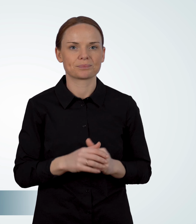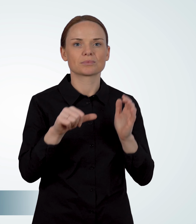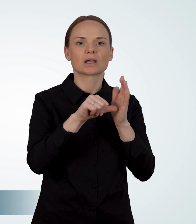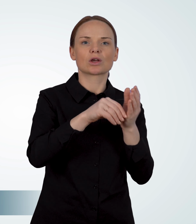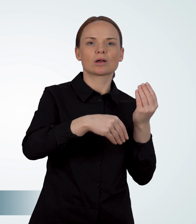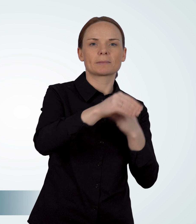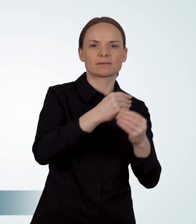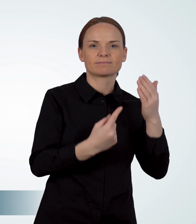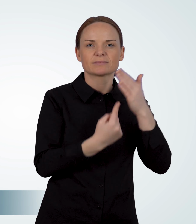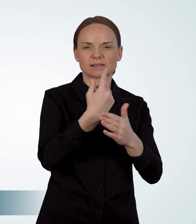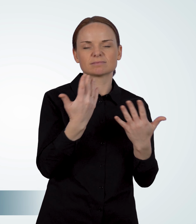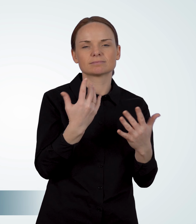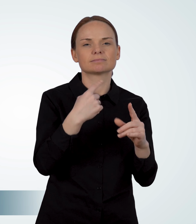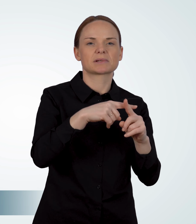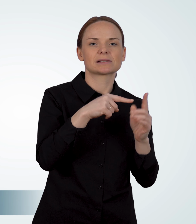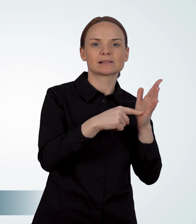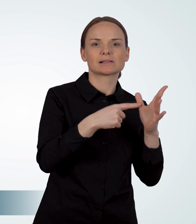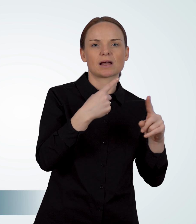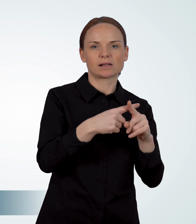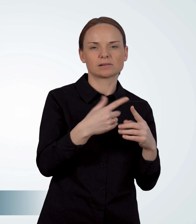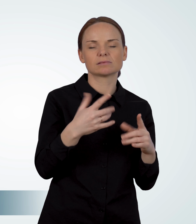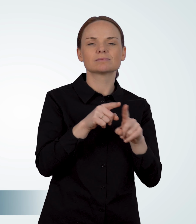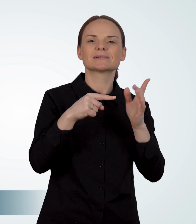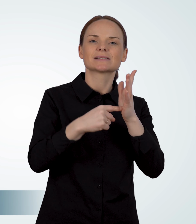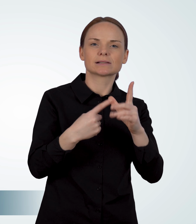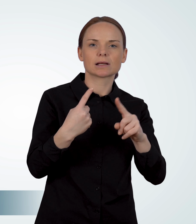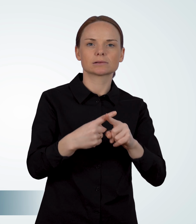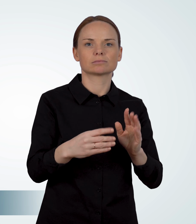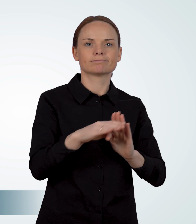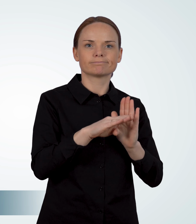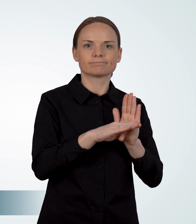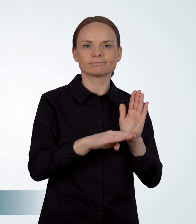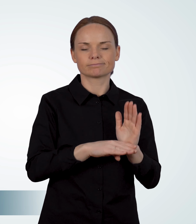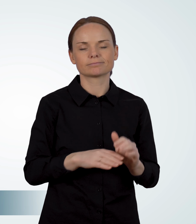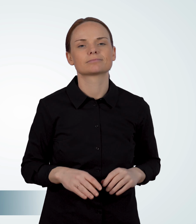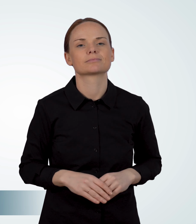• different economic and taxation settings